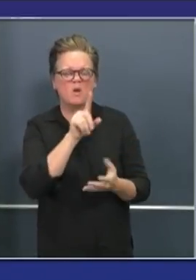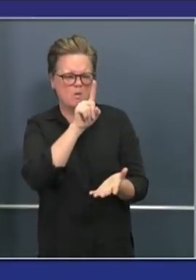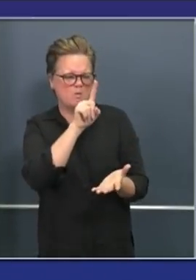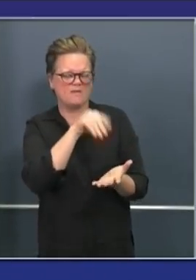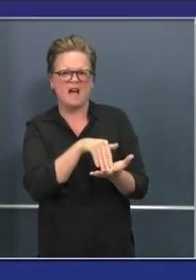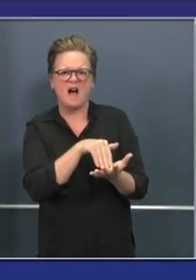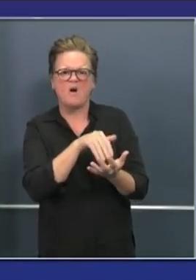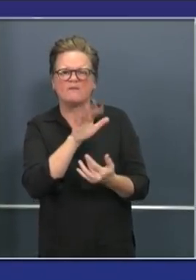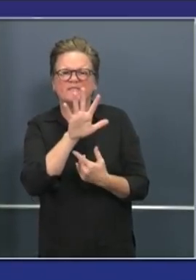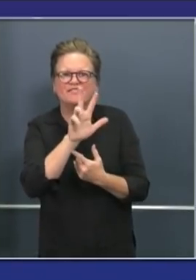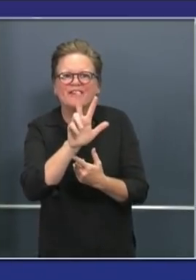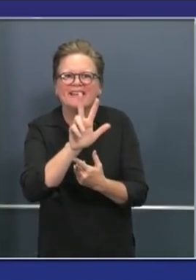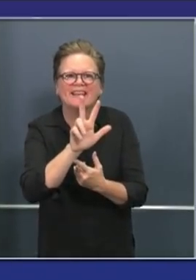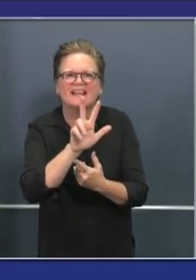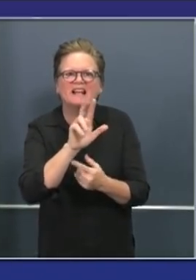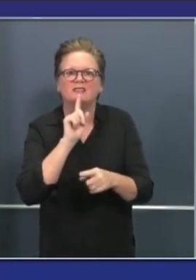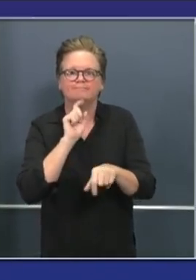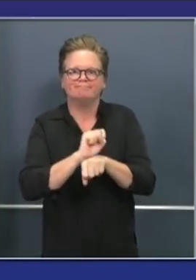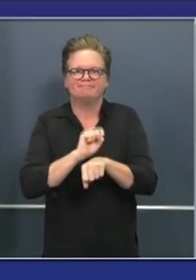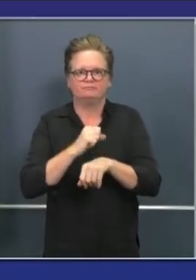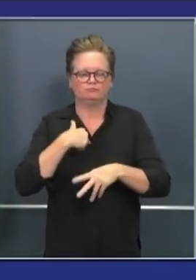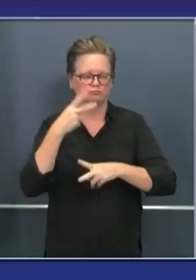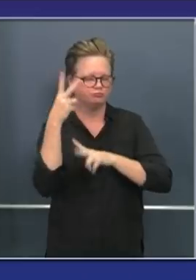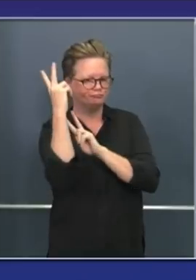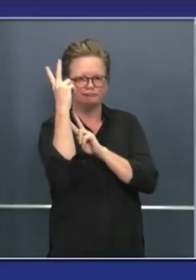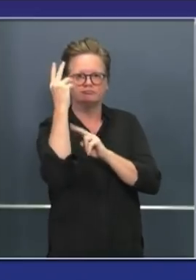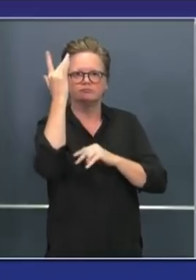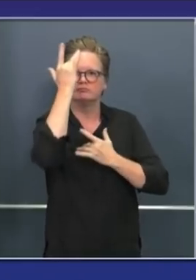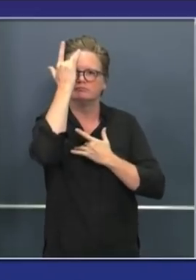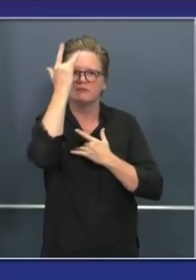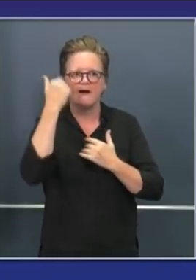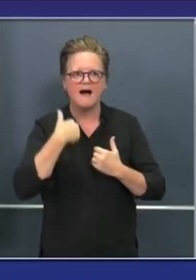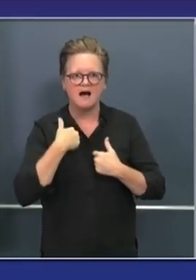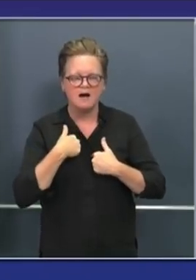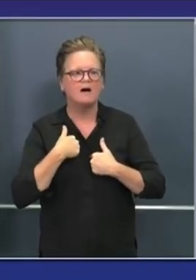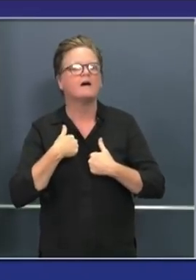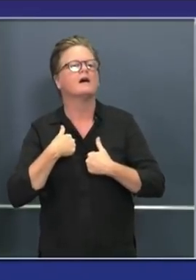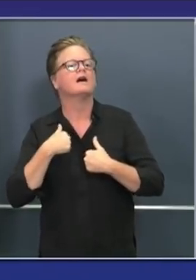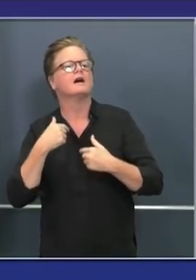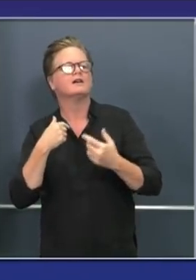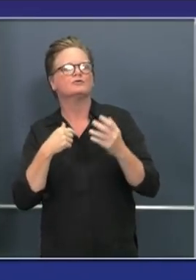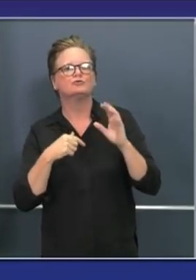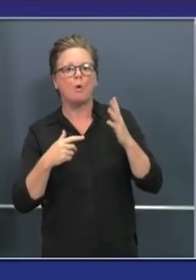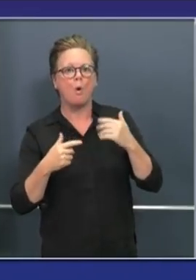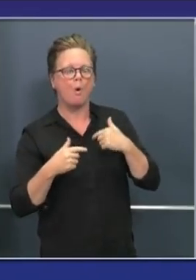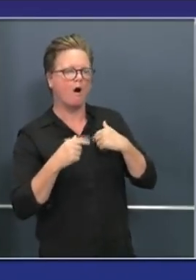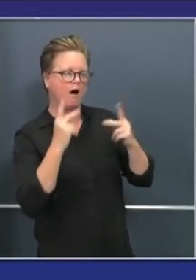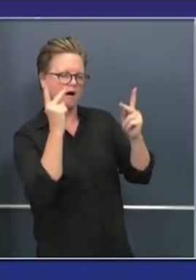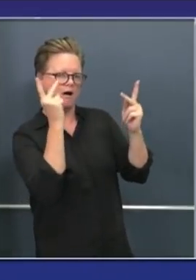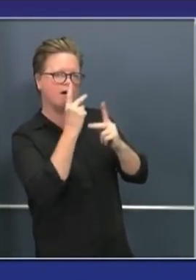POSITIVE PATIENTS, WHICH CURRENTLY IS 1,053.